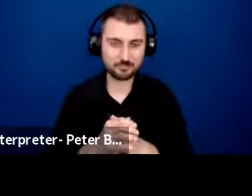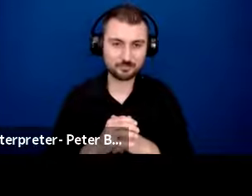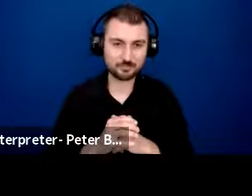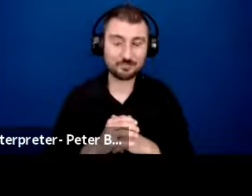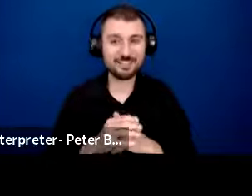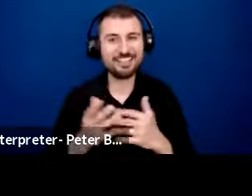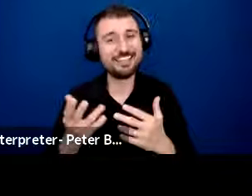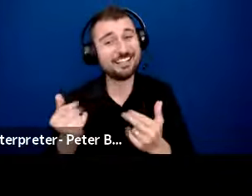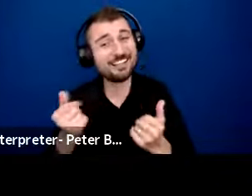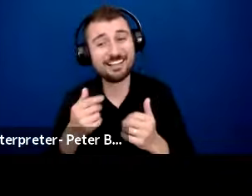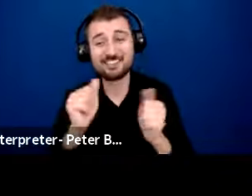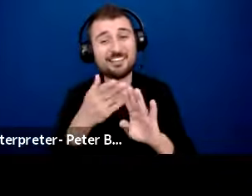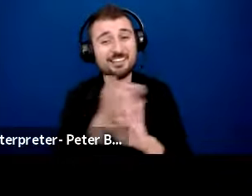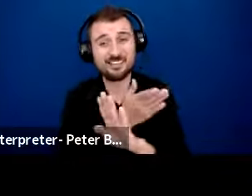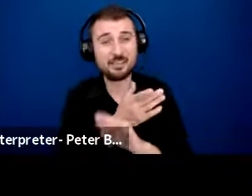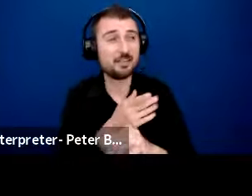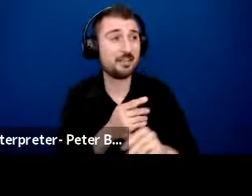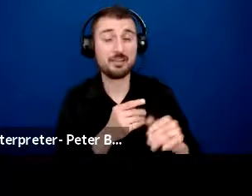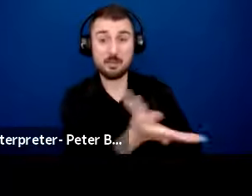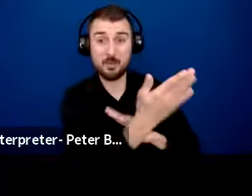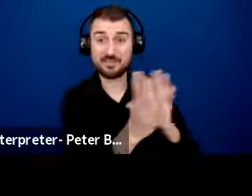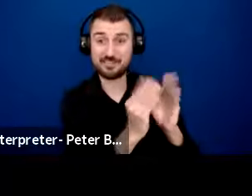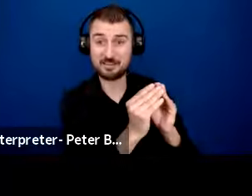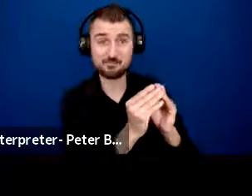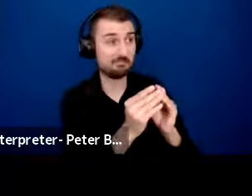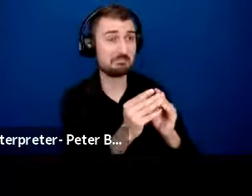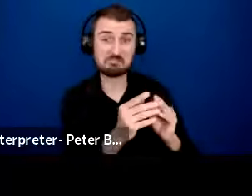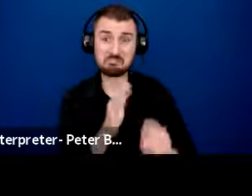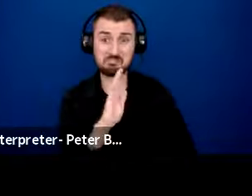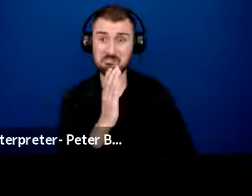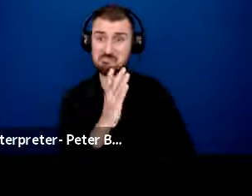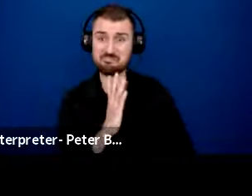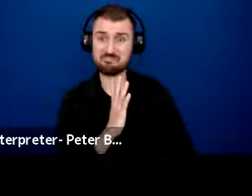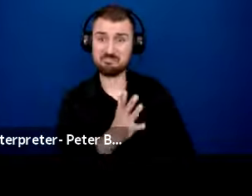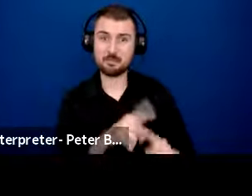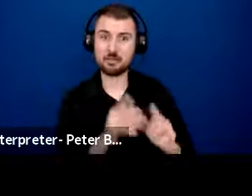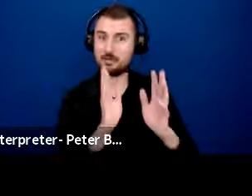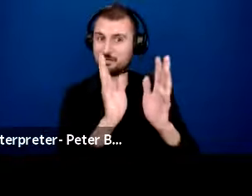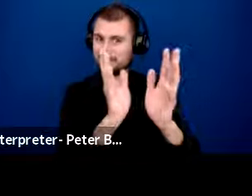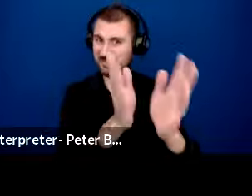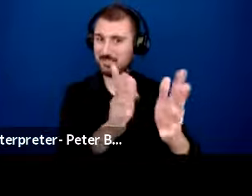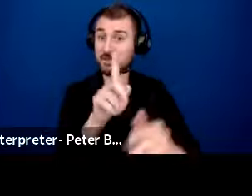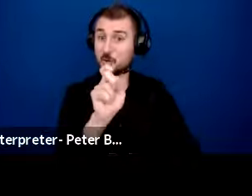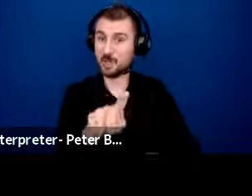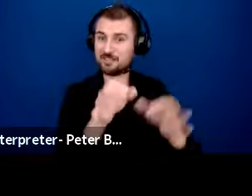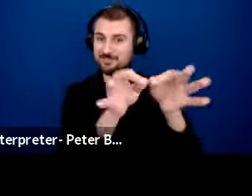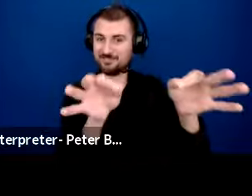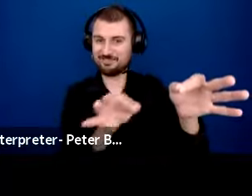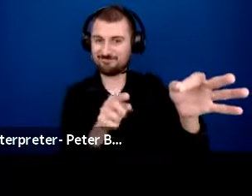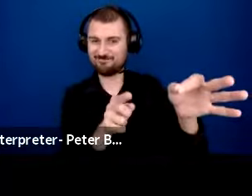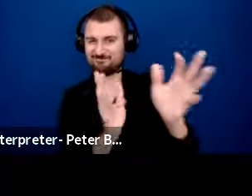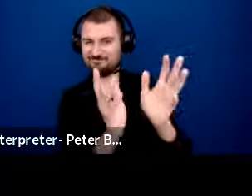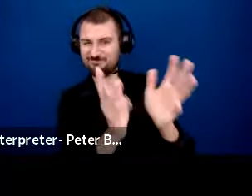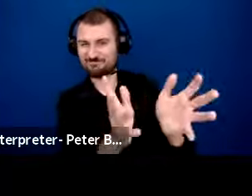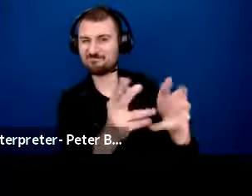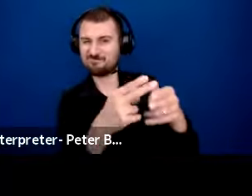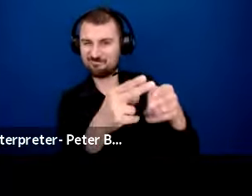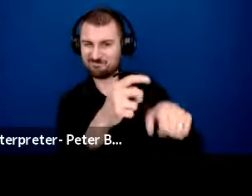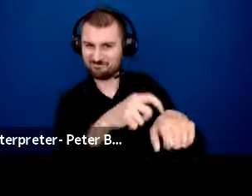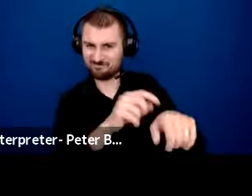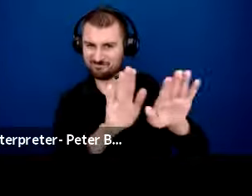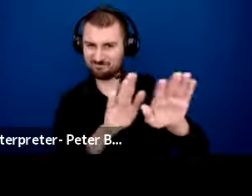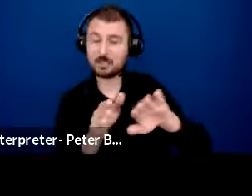What is it that your trying to have students accomplish or learn and then look at the resources and at the tools that are available and that would enhance that engagement.